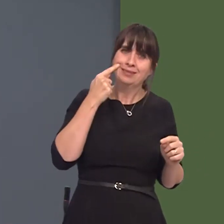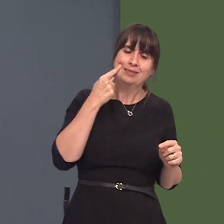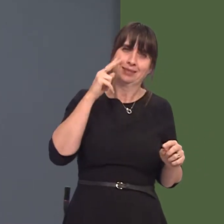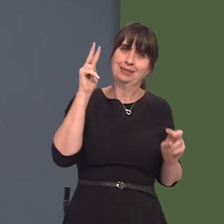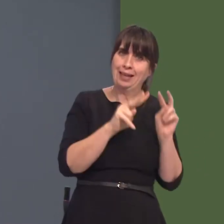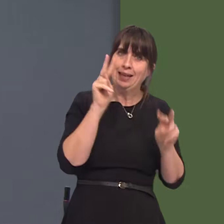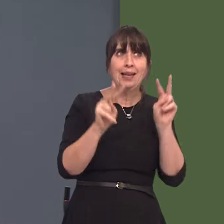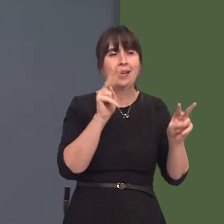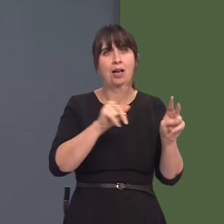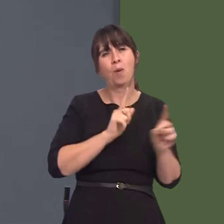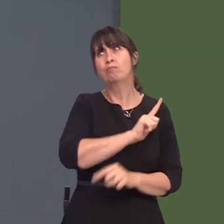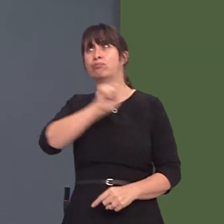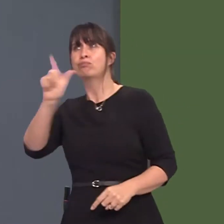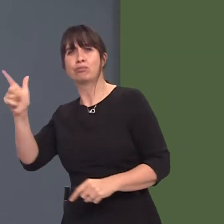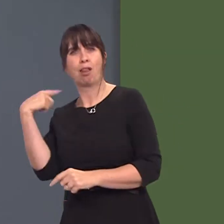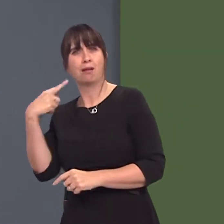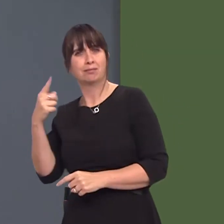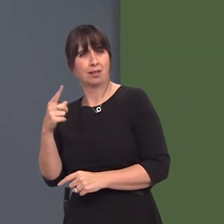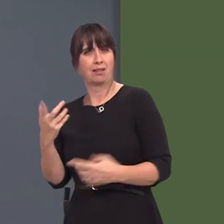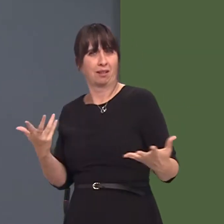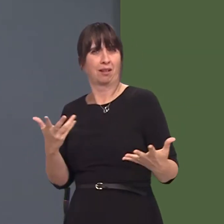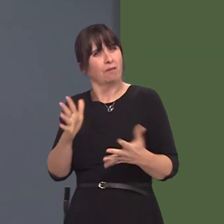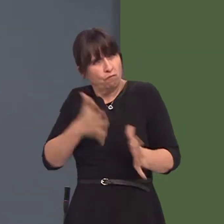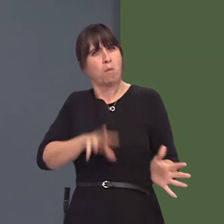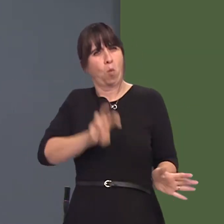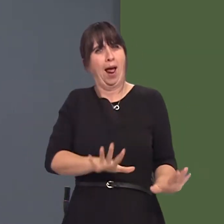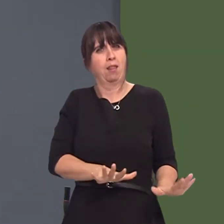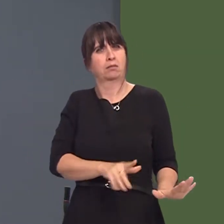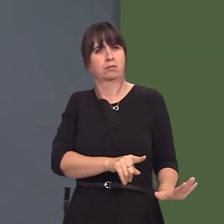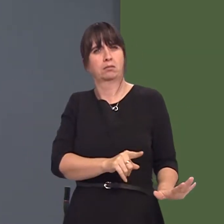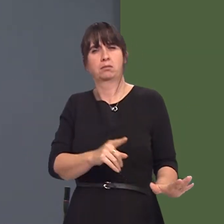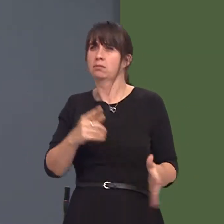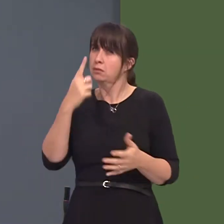First Minister, do you agree that this is important and what support can be given to